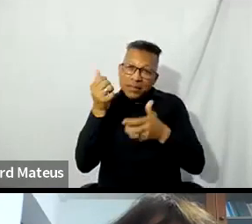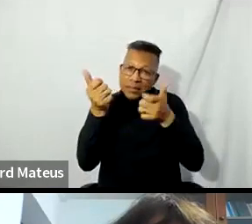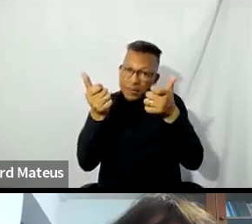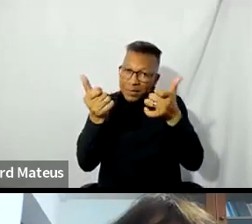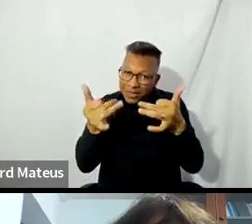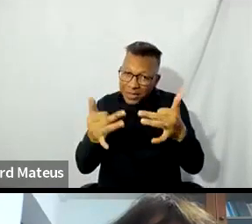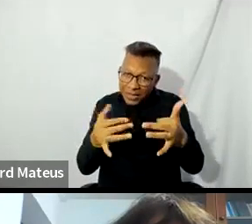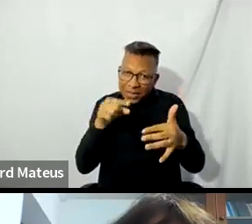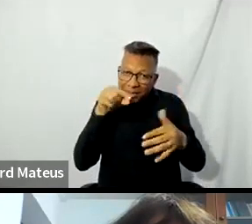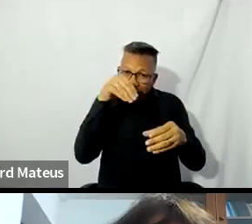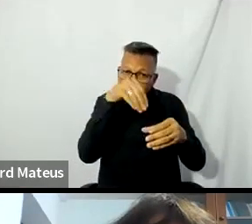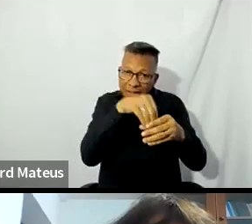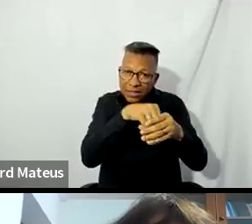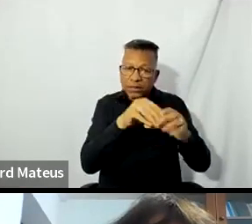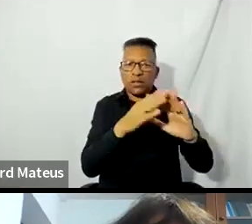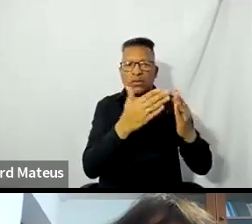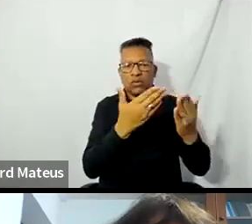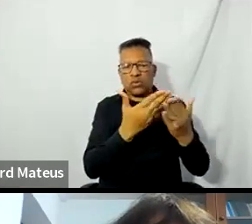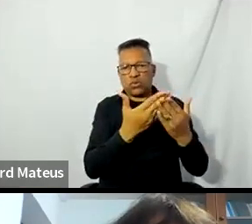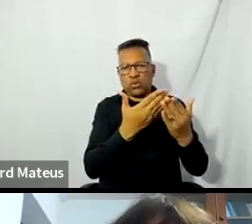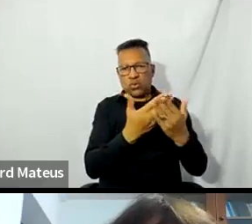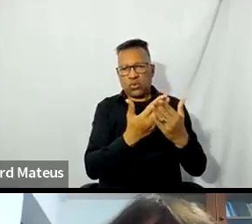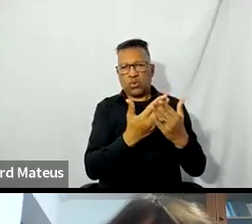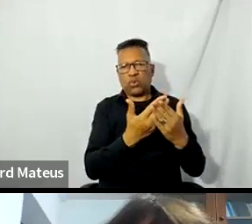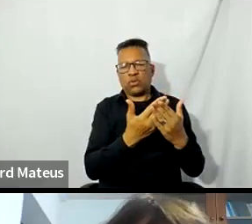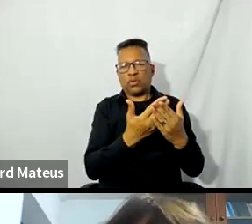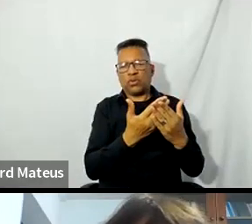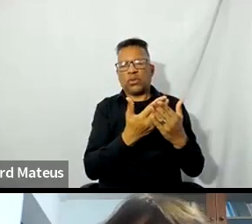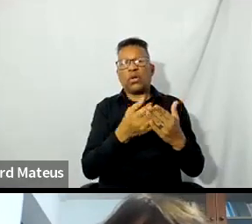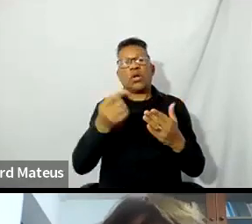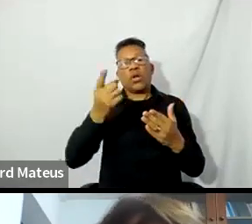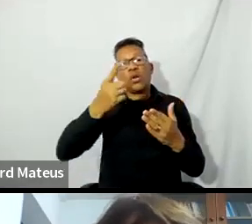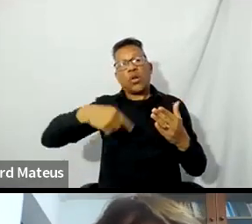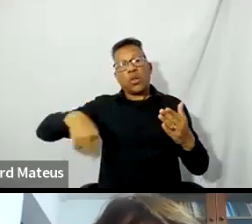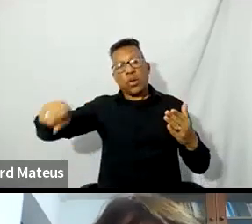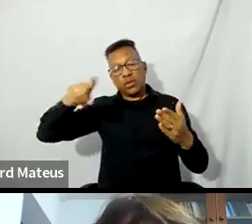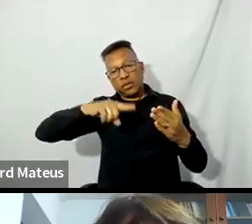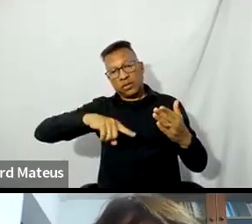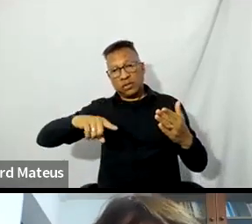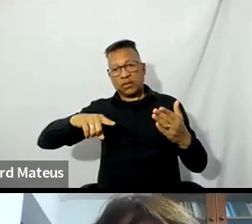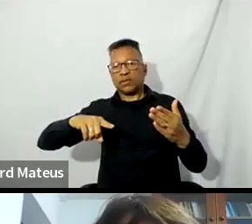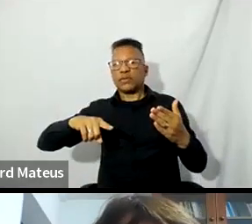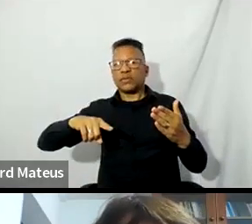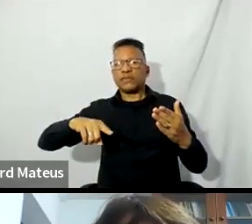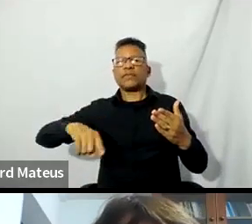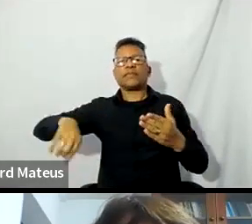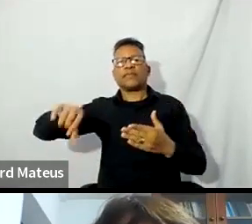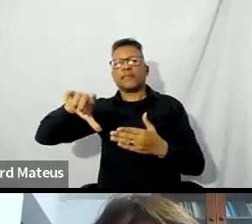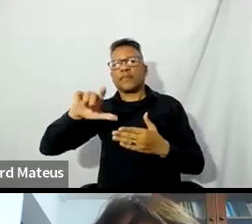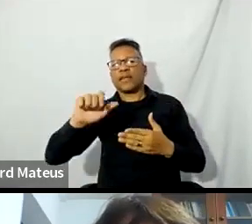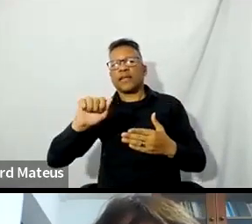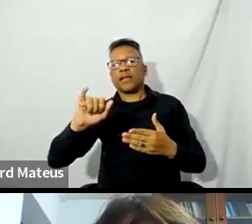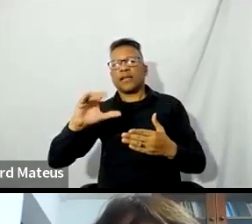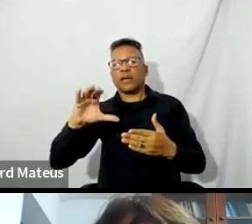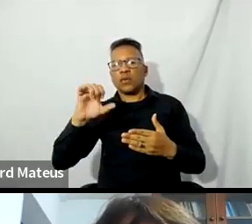to her that our school was to her that our school was is is It's not religious oriented but but then she said that she